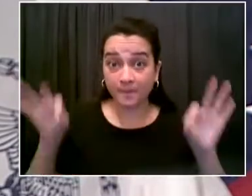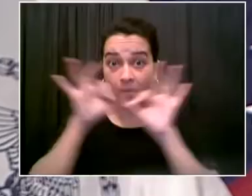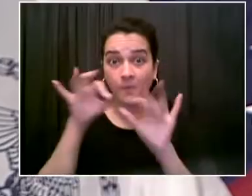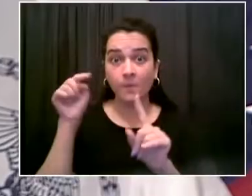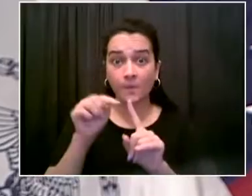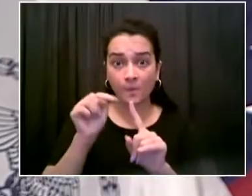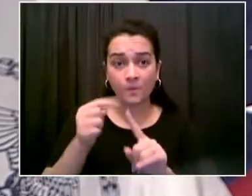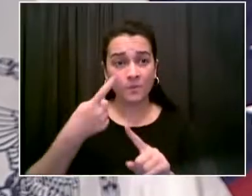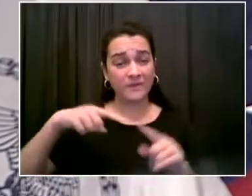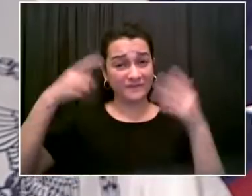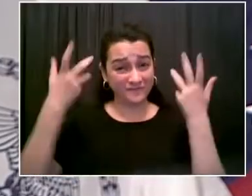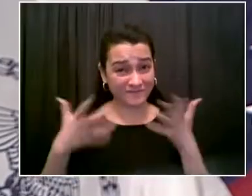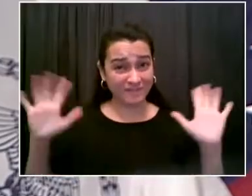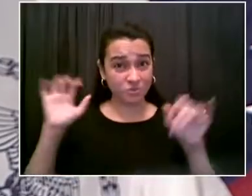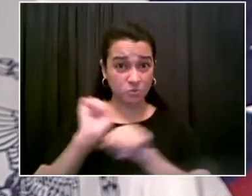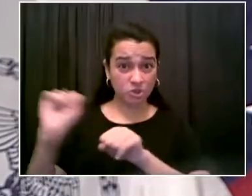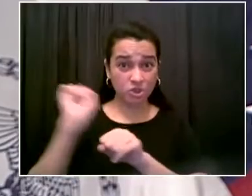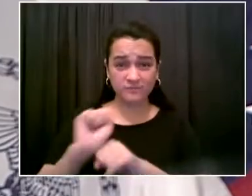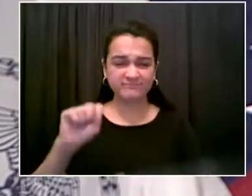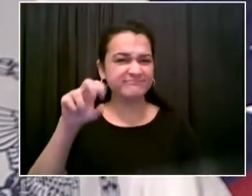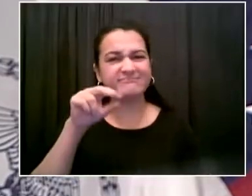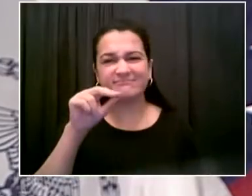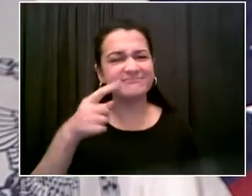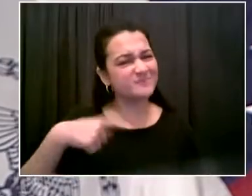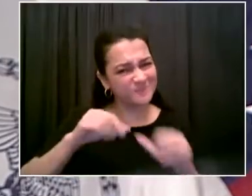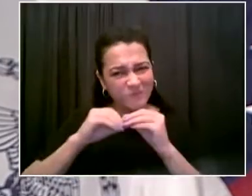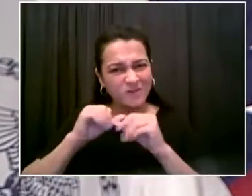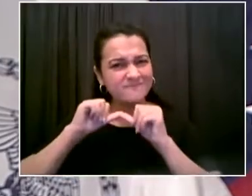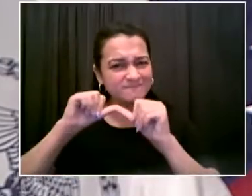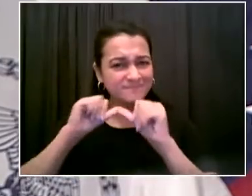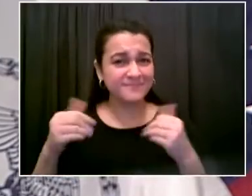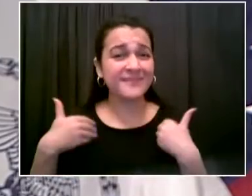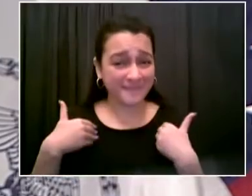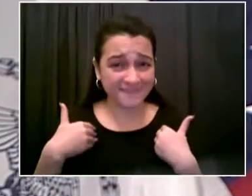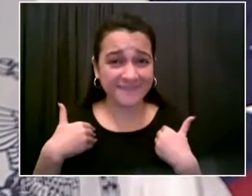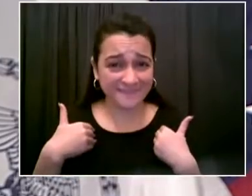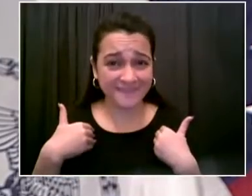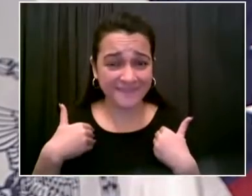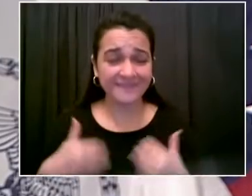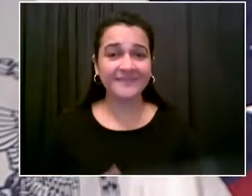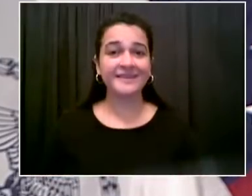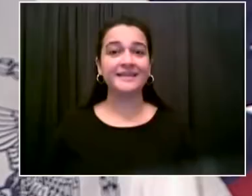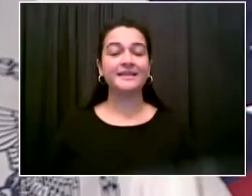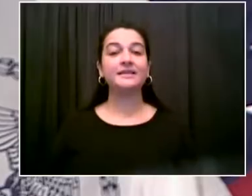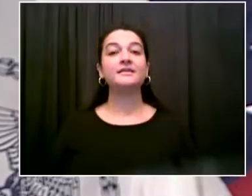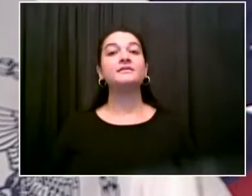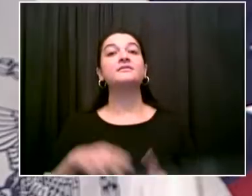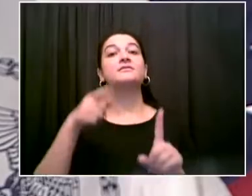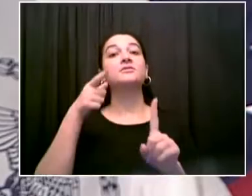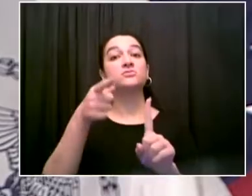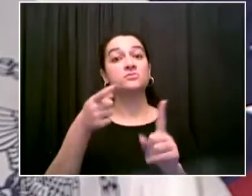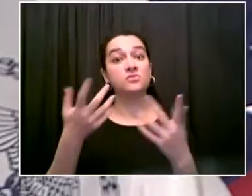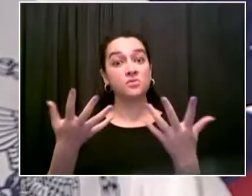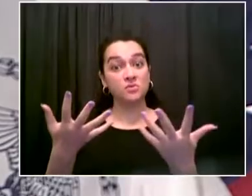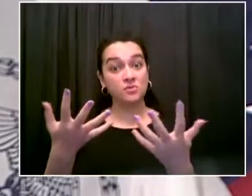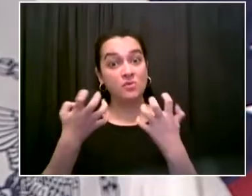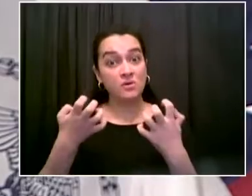THINKS IT IS OVER, MISUNDERSTANDS. THERE IS MUCH MORE TO DO. PARTICULARLY O N THE ATNIONAL